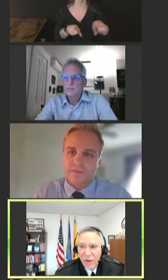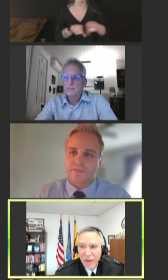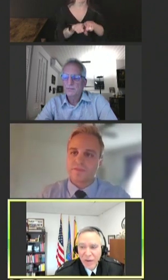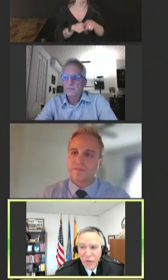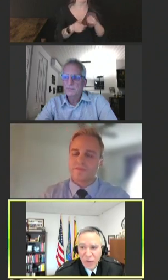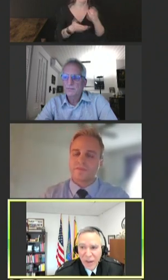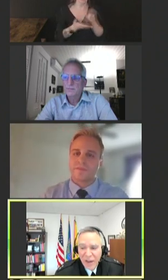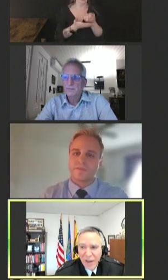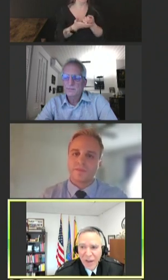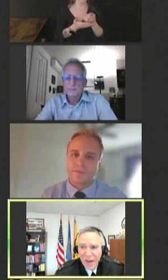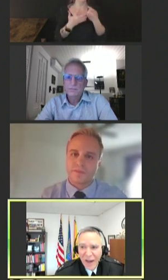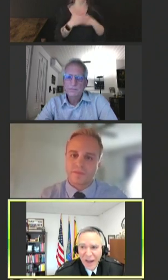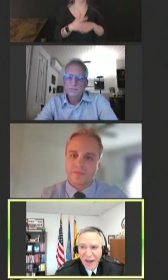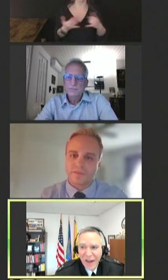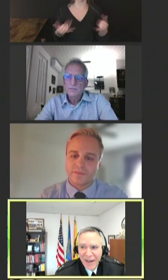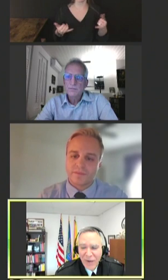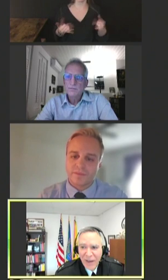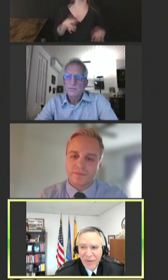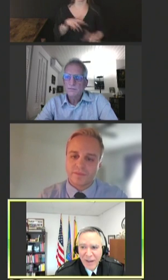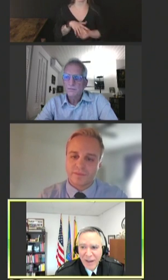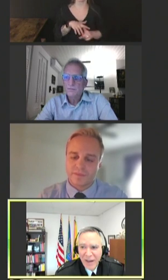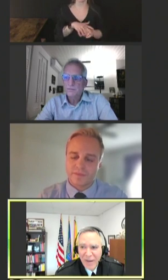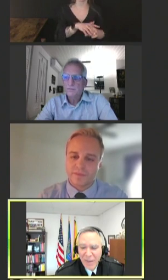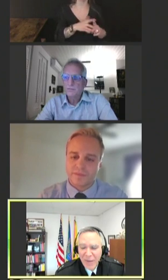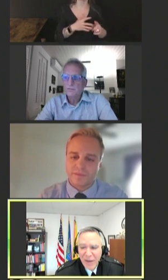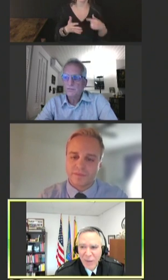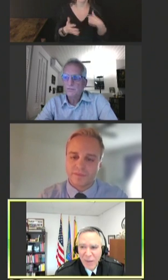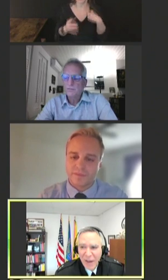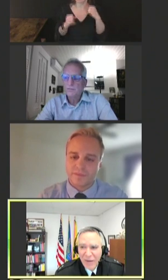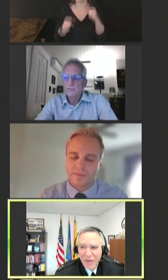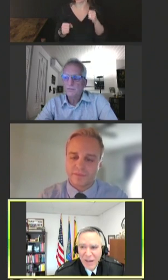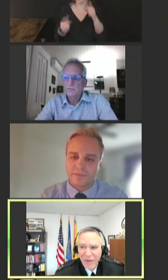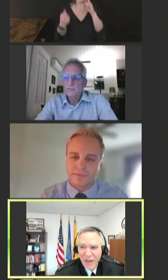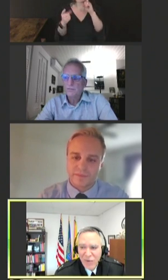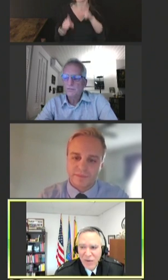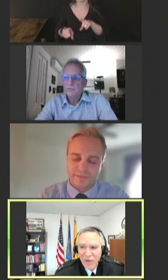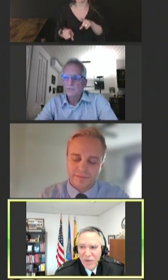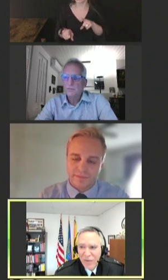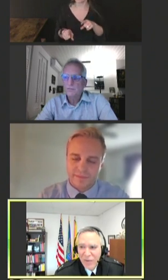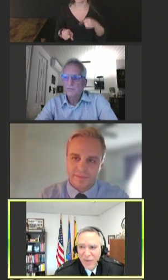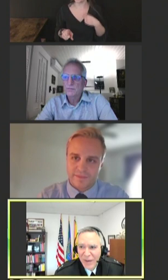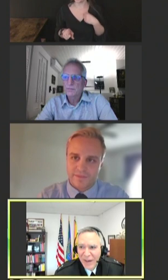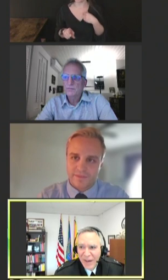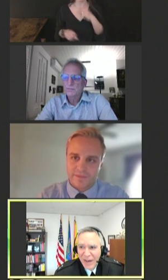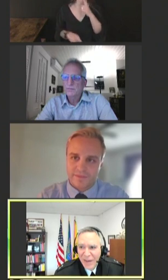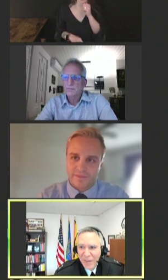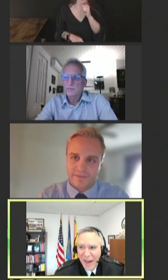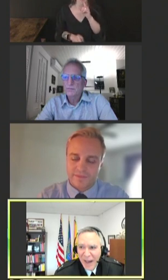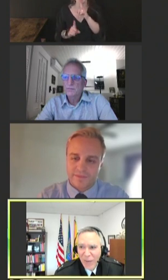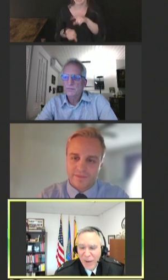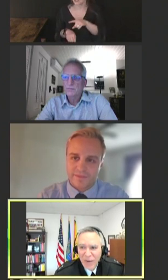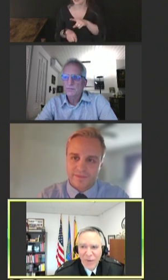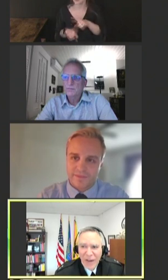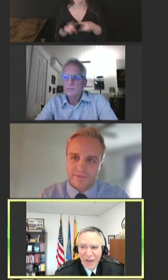strongly agree and I don't have any -- maybe the other panelists have answers to how we do that.